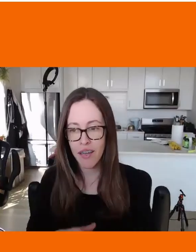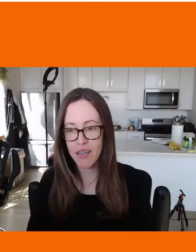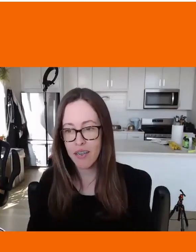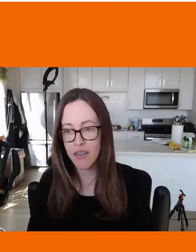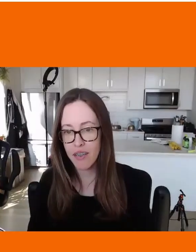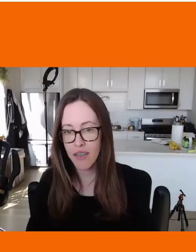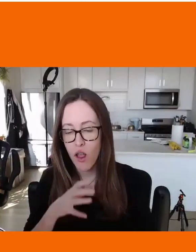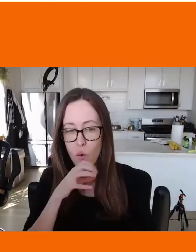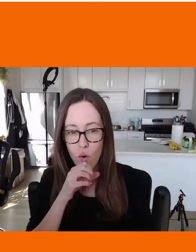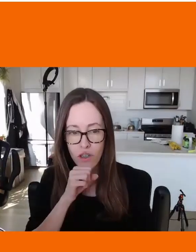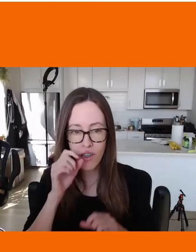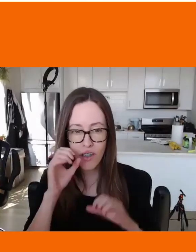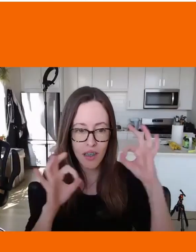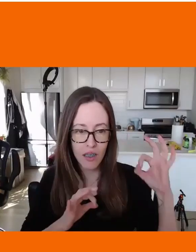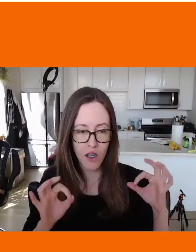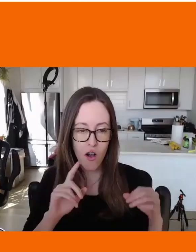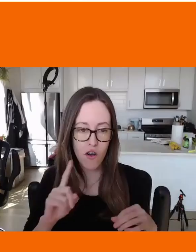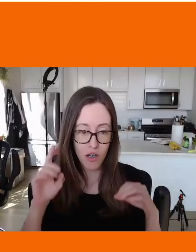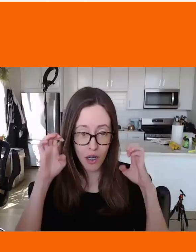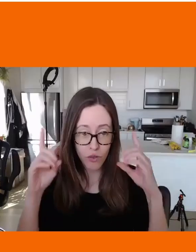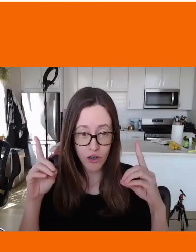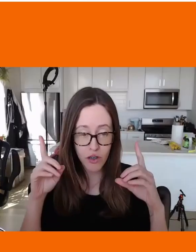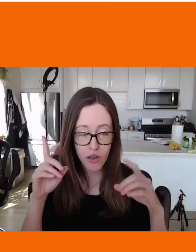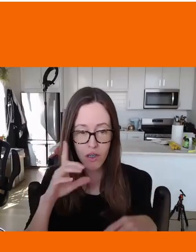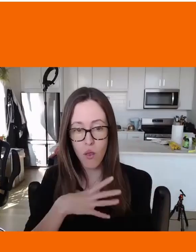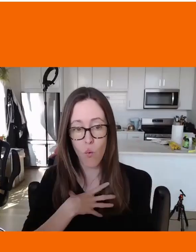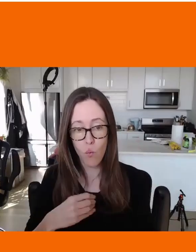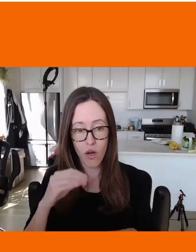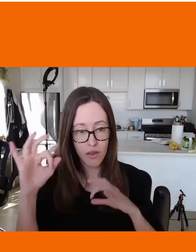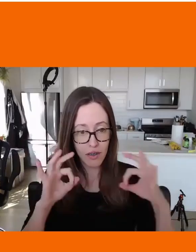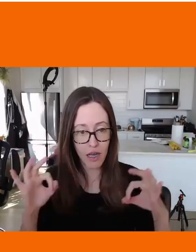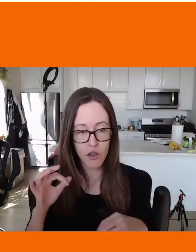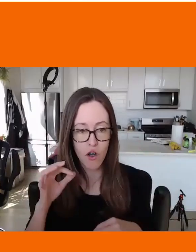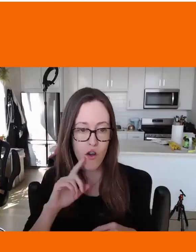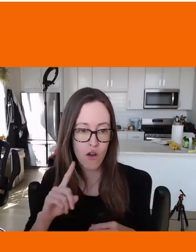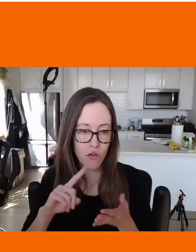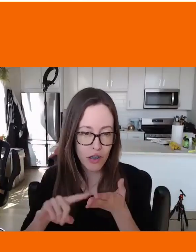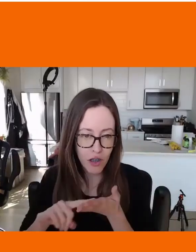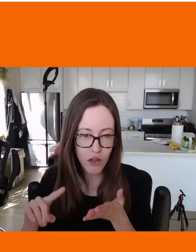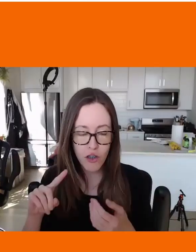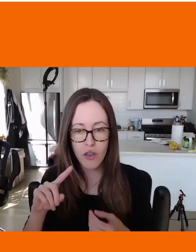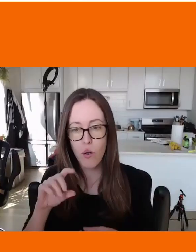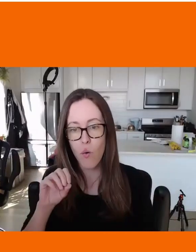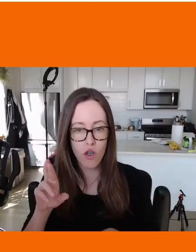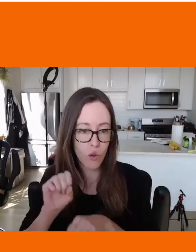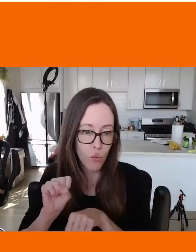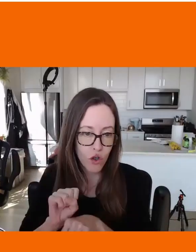complicated than that. The orange dots in this diagram are education, and the white dots are research or work